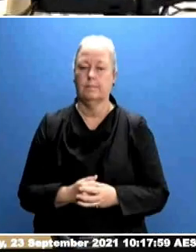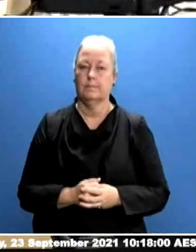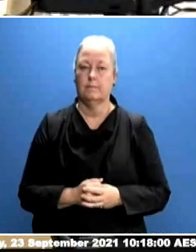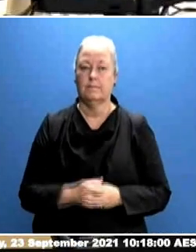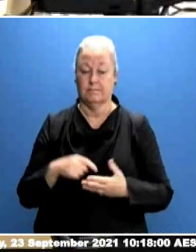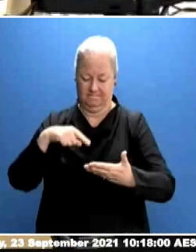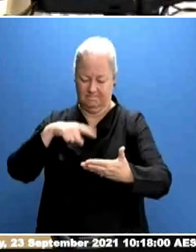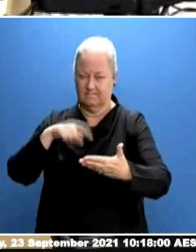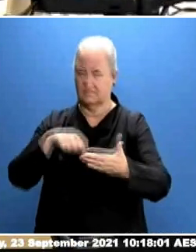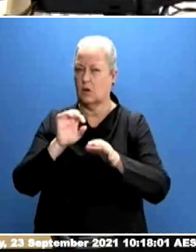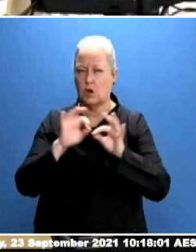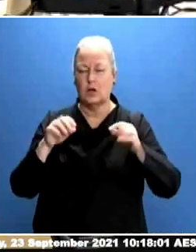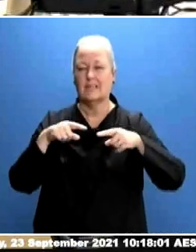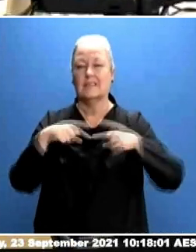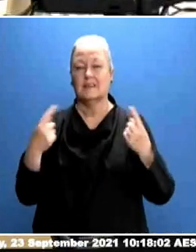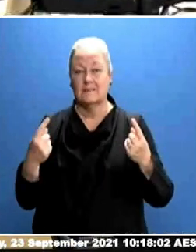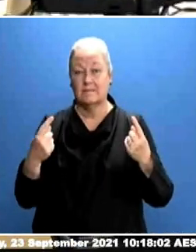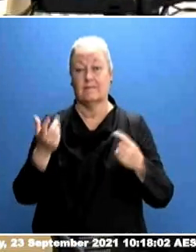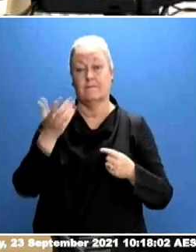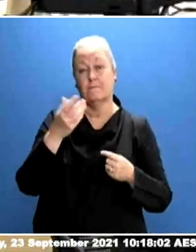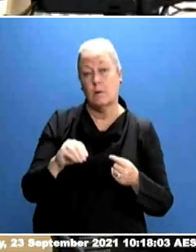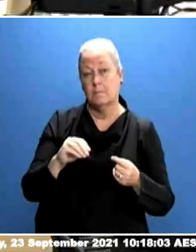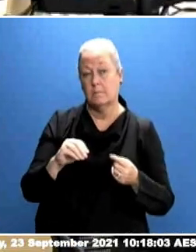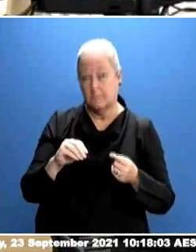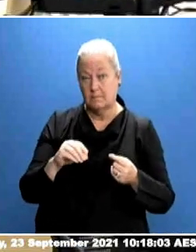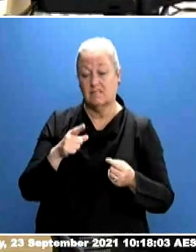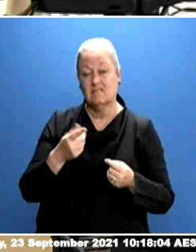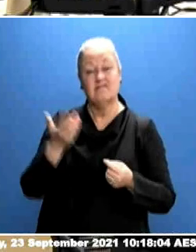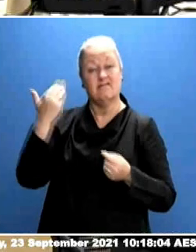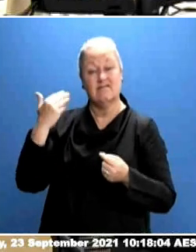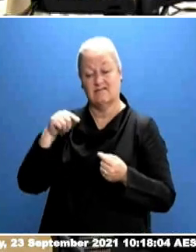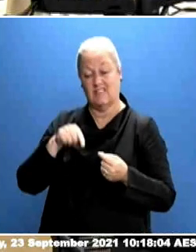there's not a difference between what was the position at the time of the report compared to today,